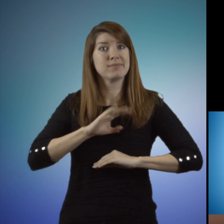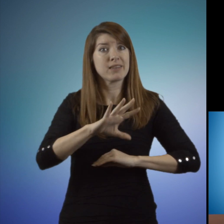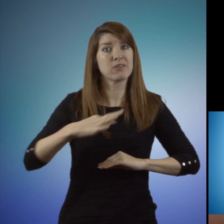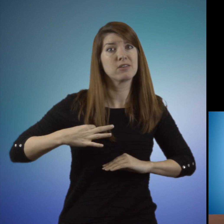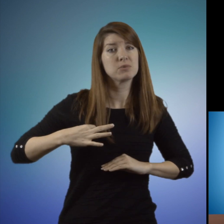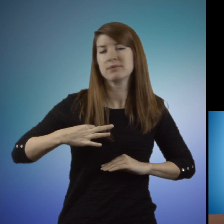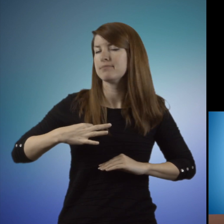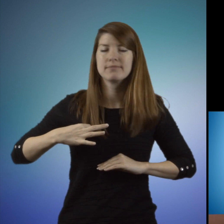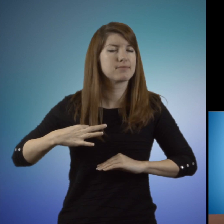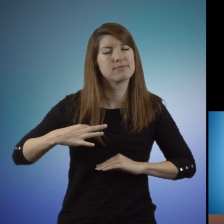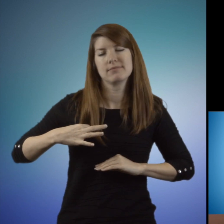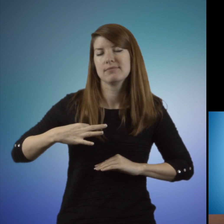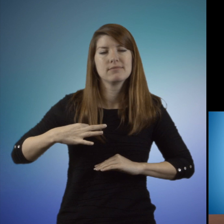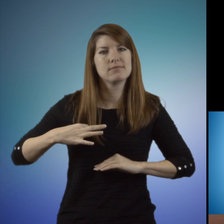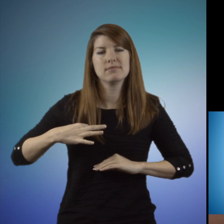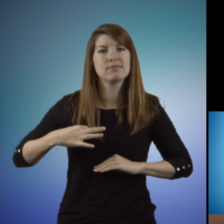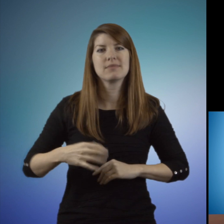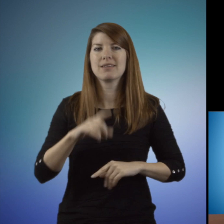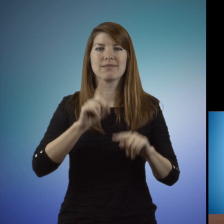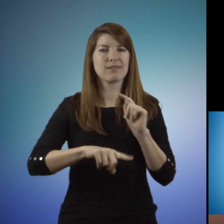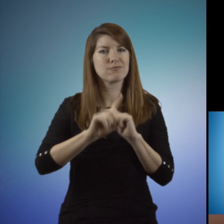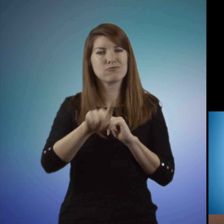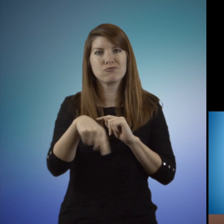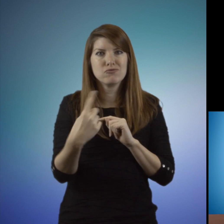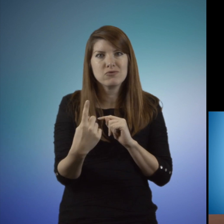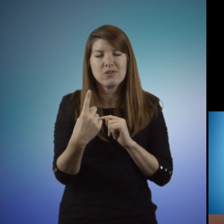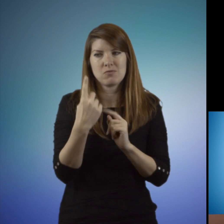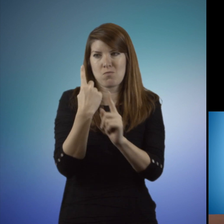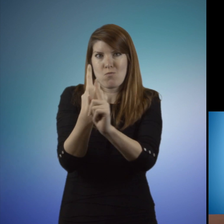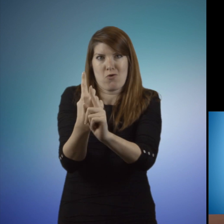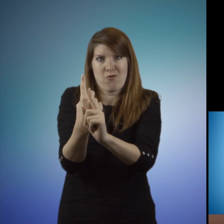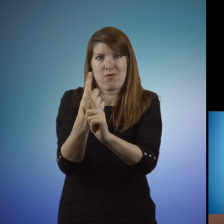So, you can't just determine eligibility based on the audiogram that you bring.